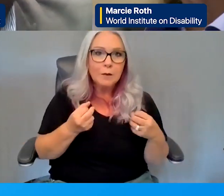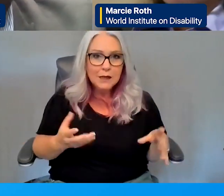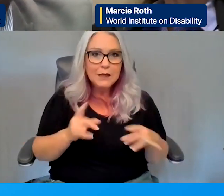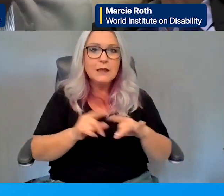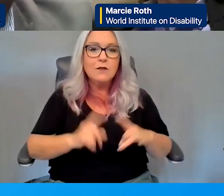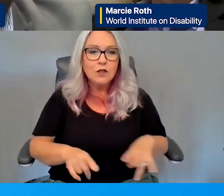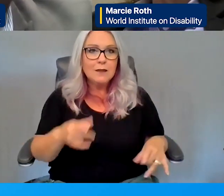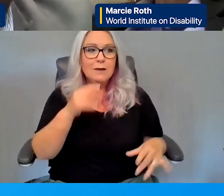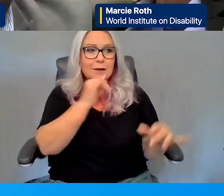that are not being held to the